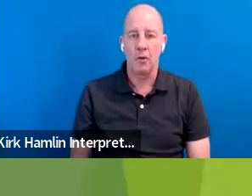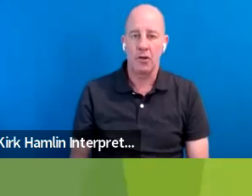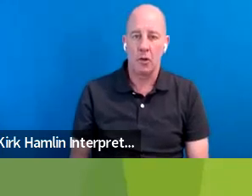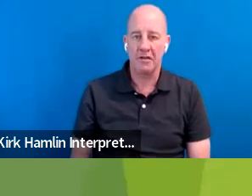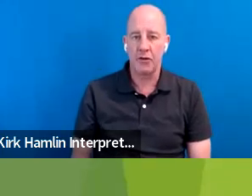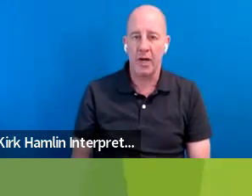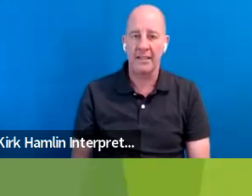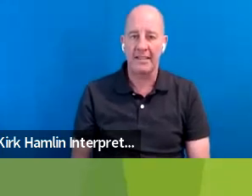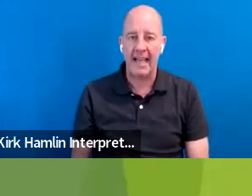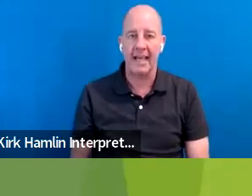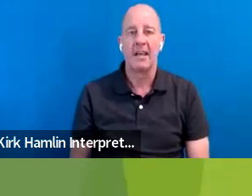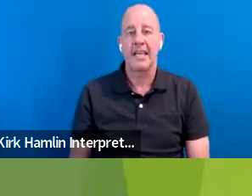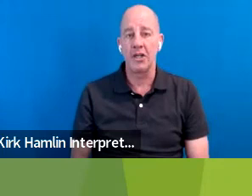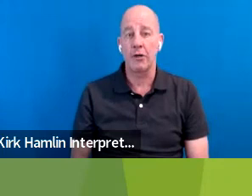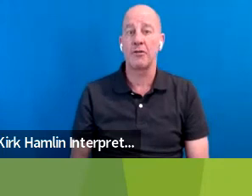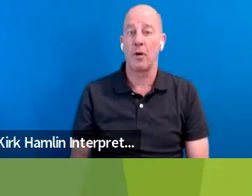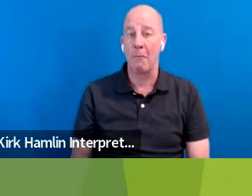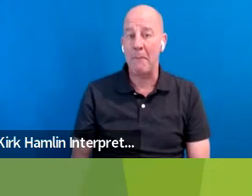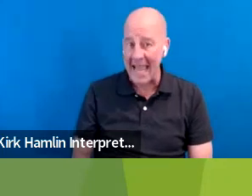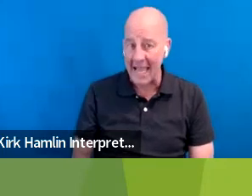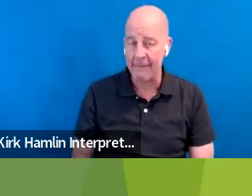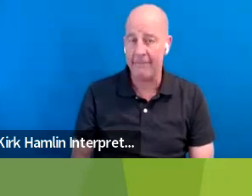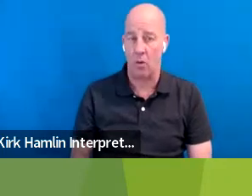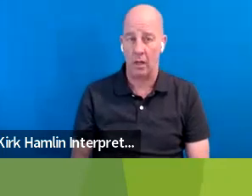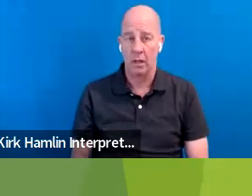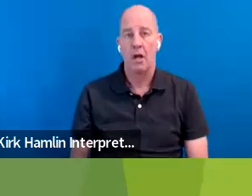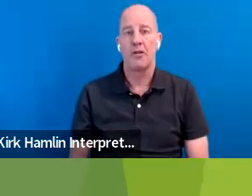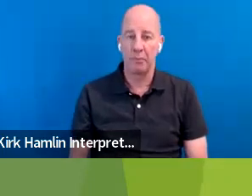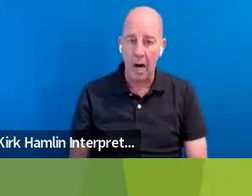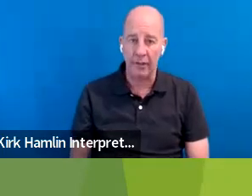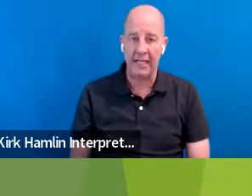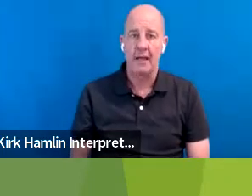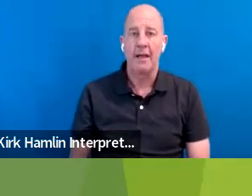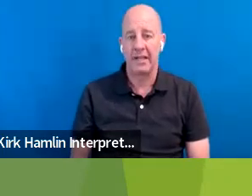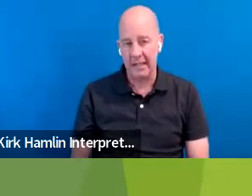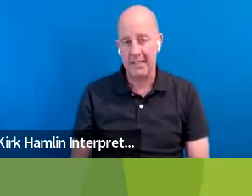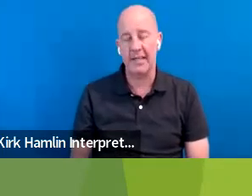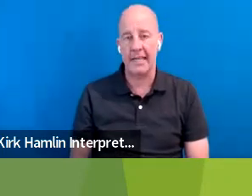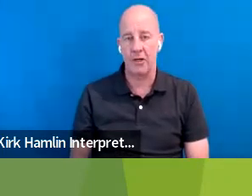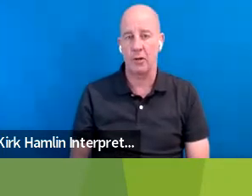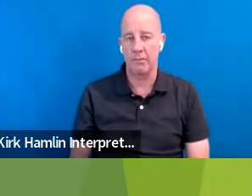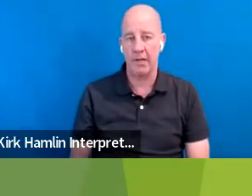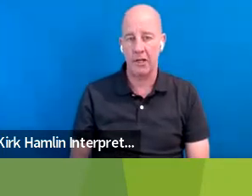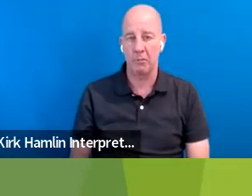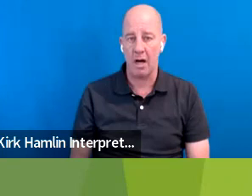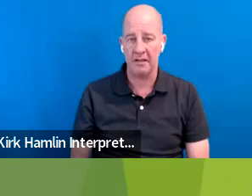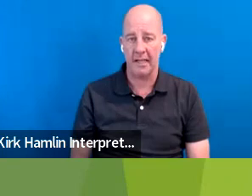So you want to try and say "Insurance will pay for the property that is listed in your